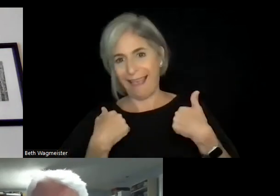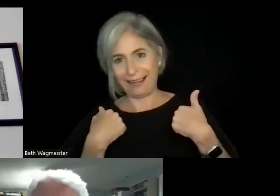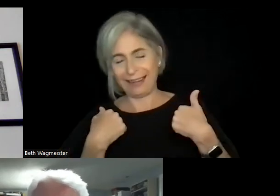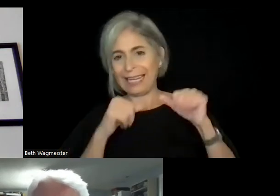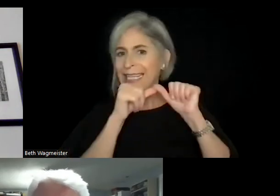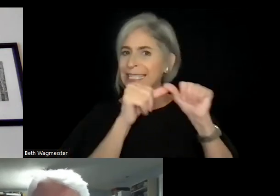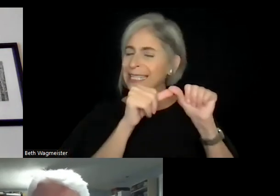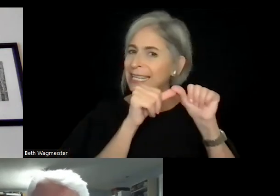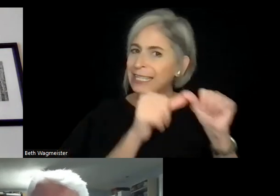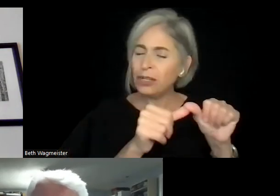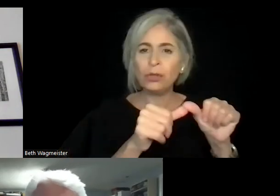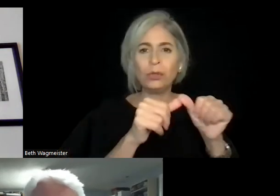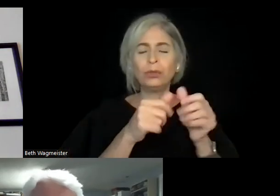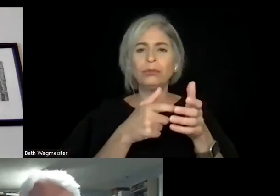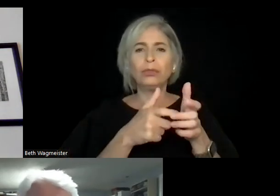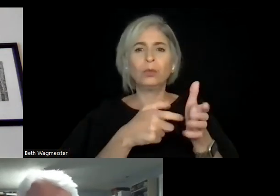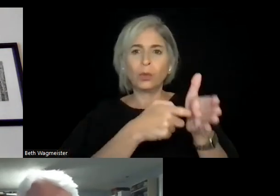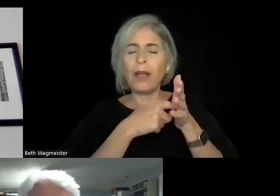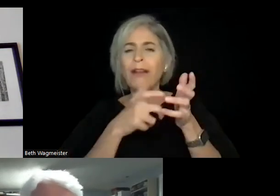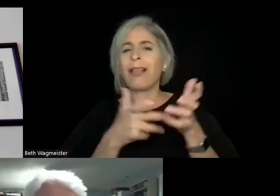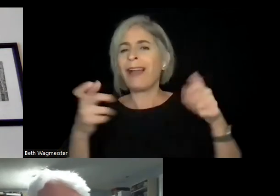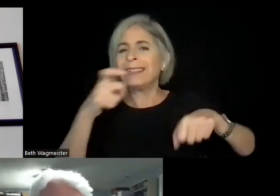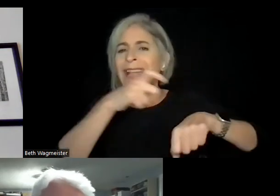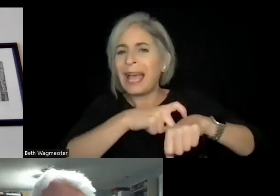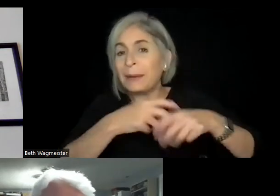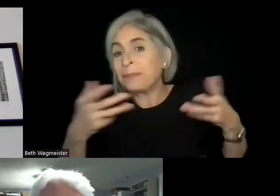improvement and become the second nature that